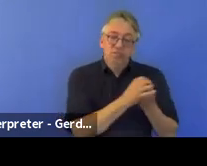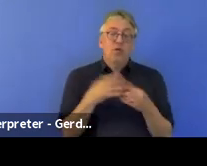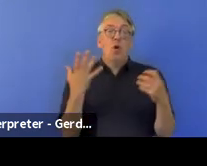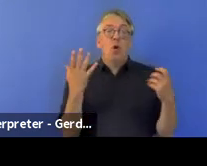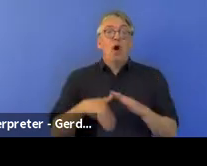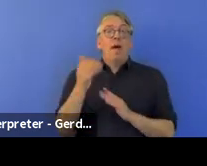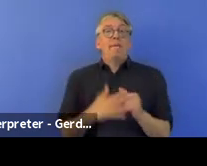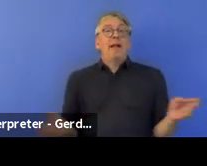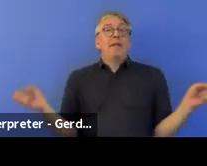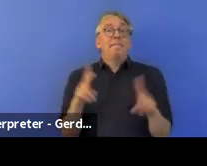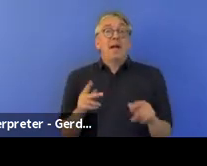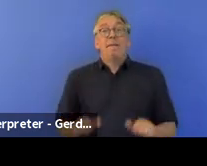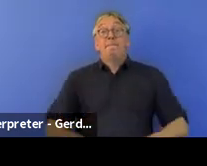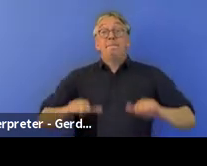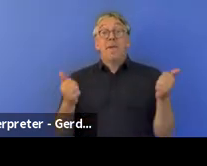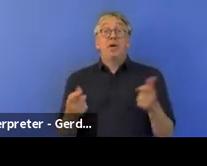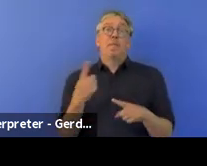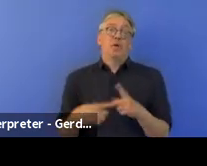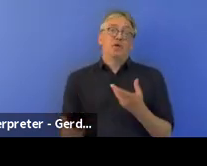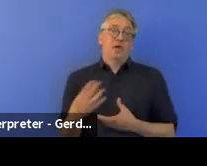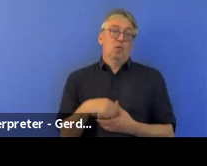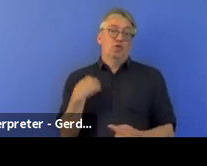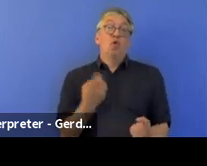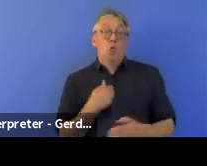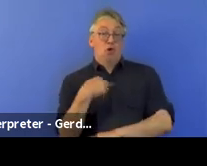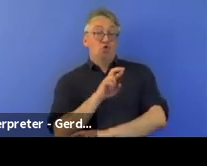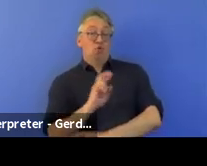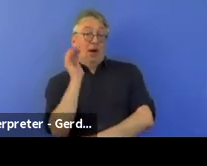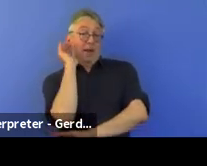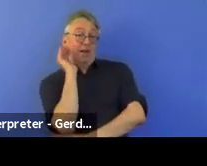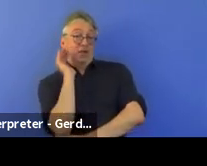development. And GCE